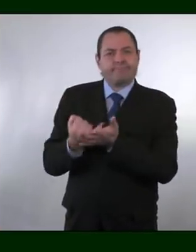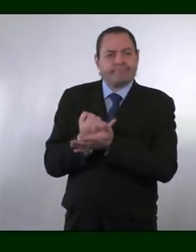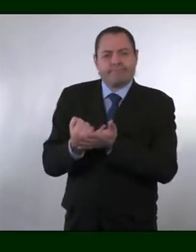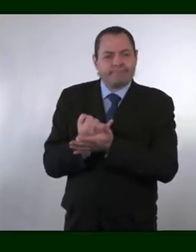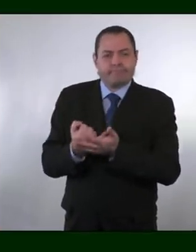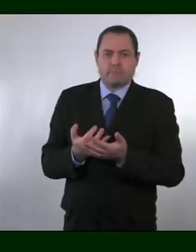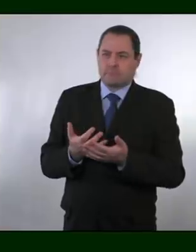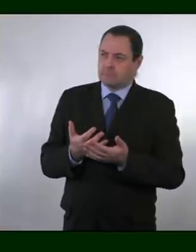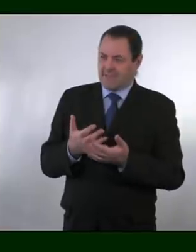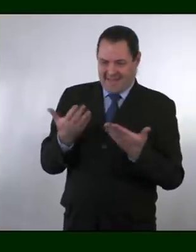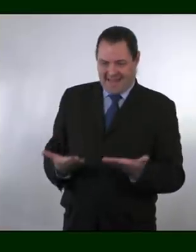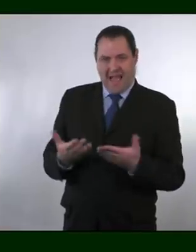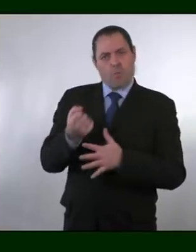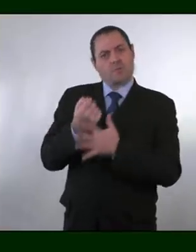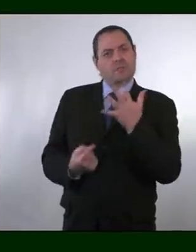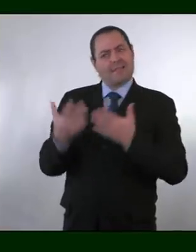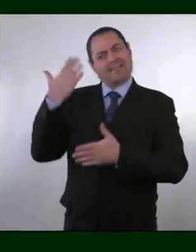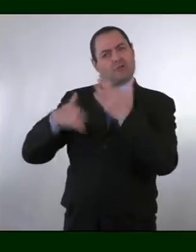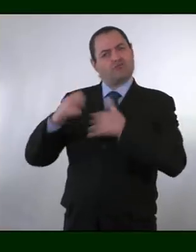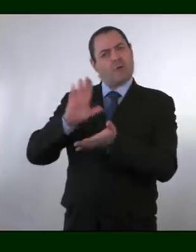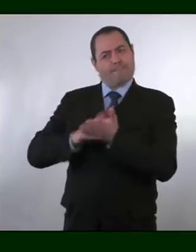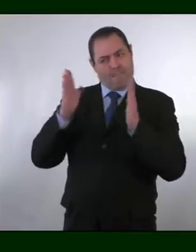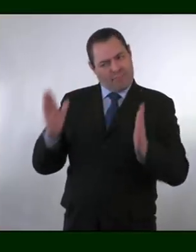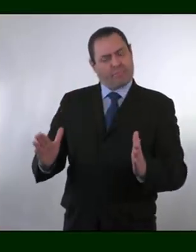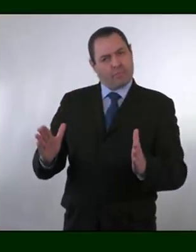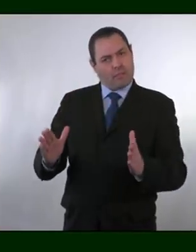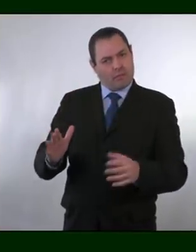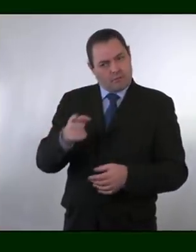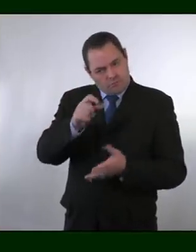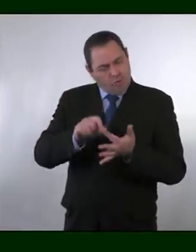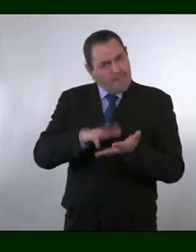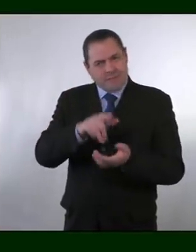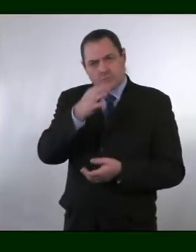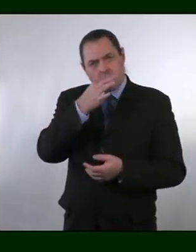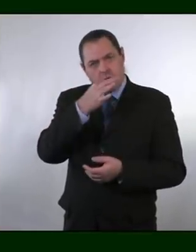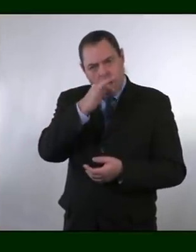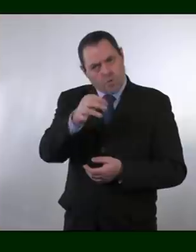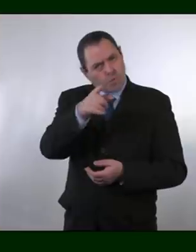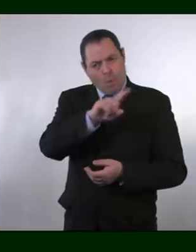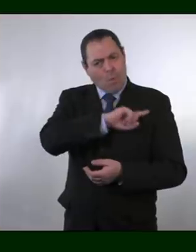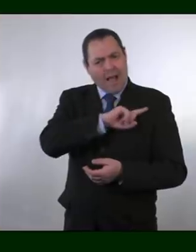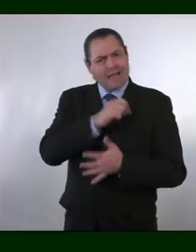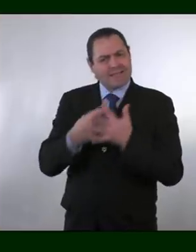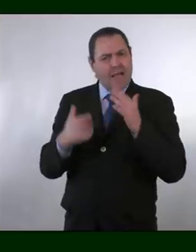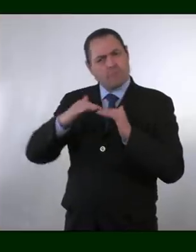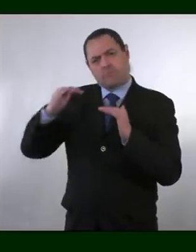History Month, will the Prime Minister tell the House why disabled people have been so let down